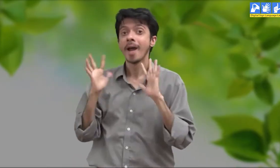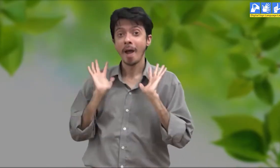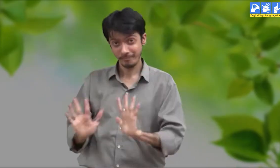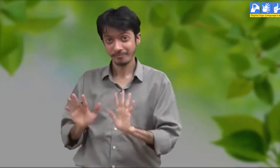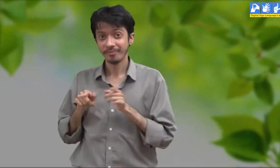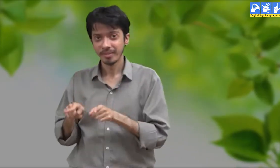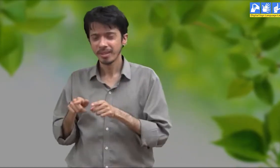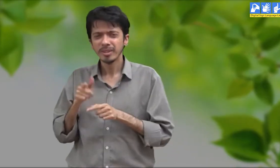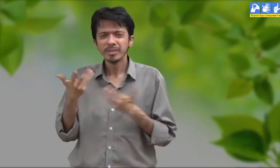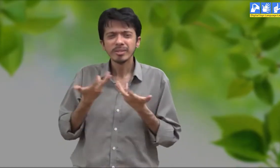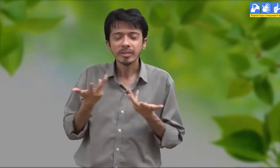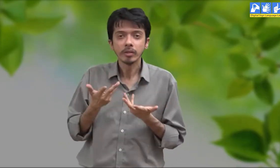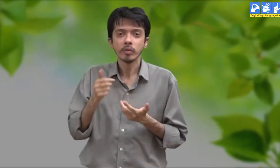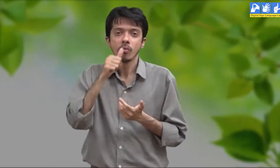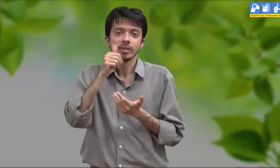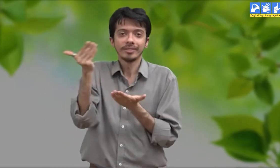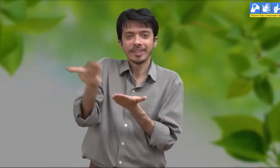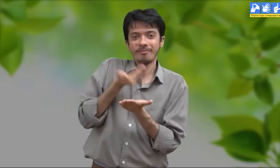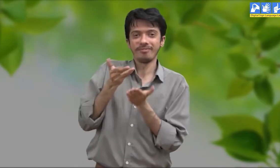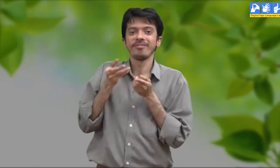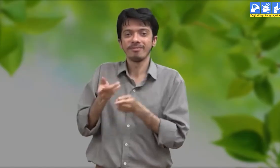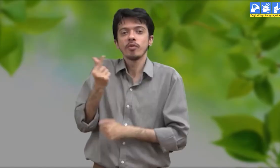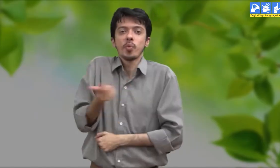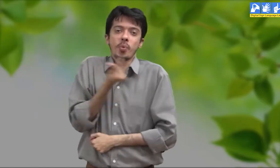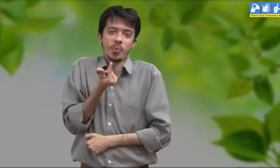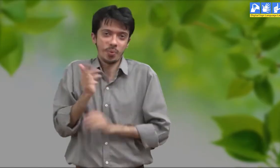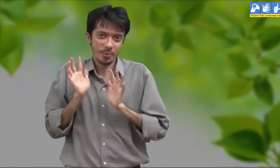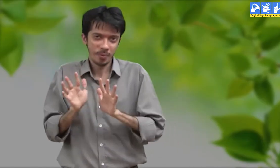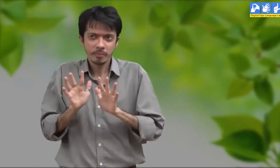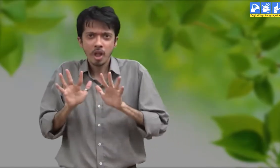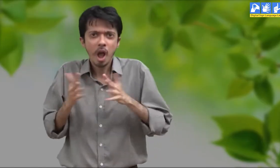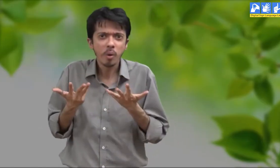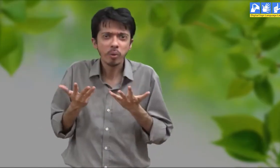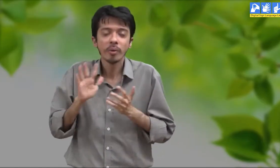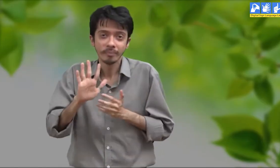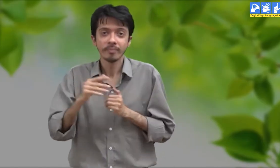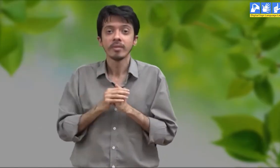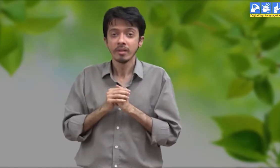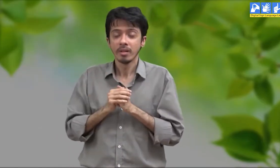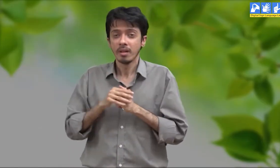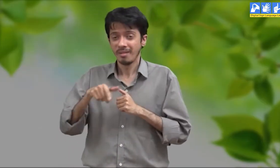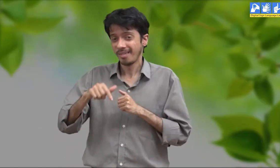about India. Water harvesting is a system to save water. Let us talk about how it is done.